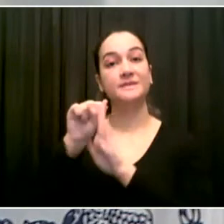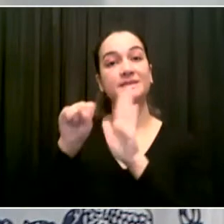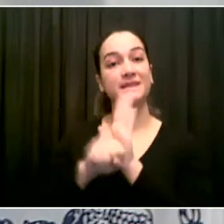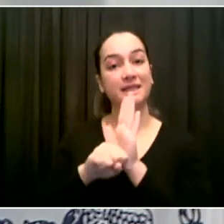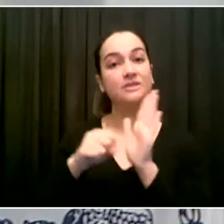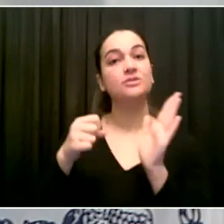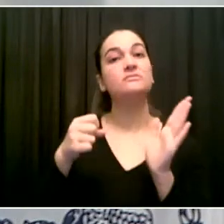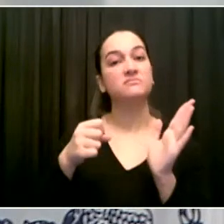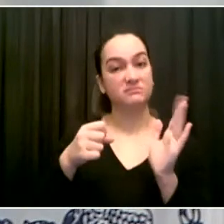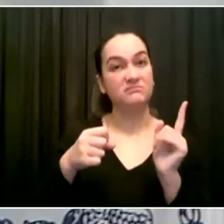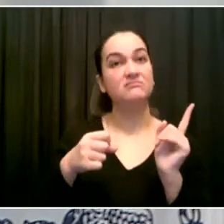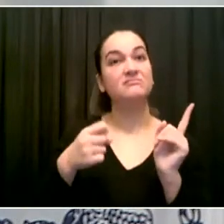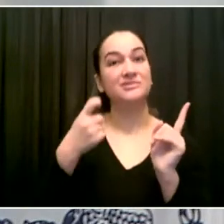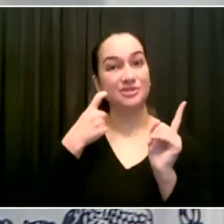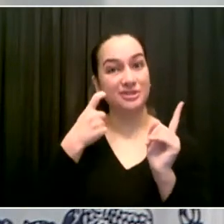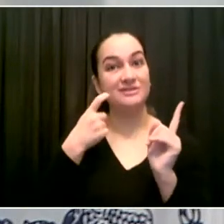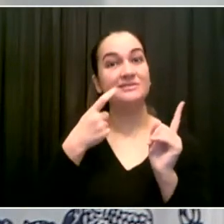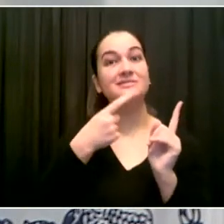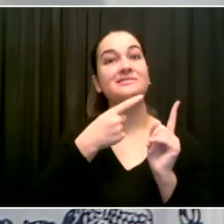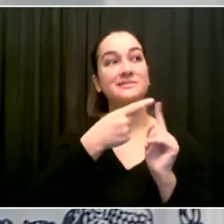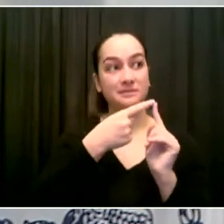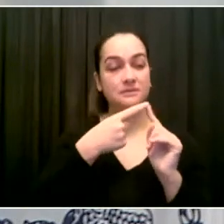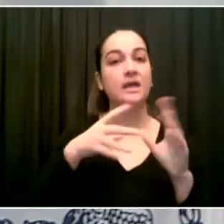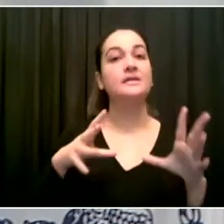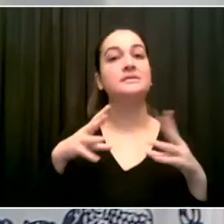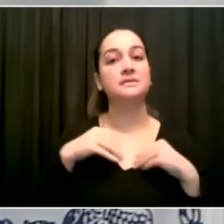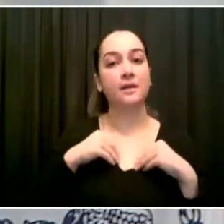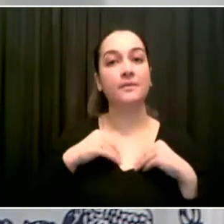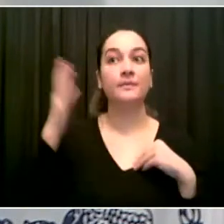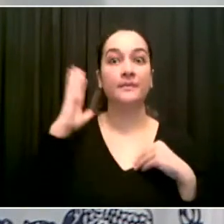DECISIONS THEY HAVE MADE TO SET THE BAR, HAVE